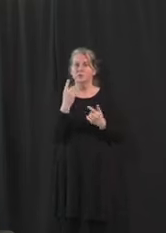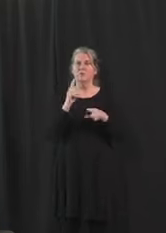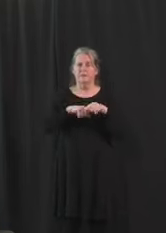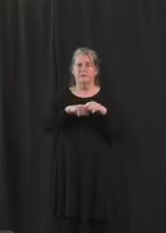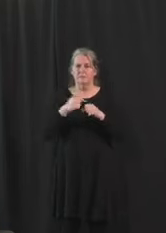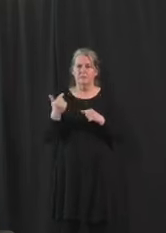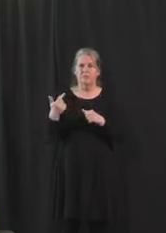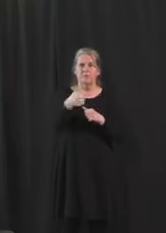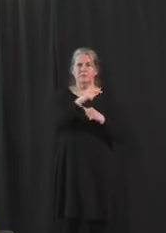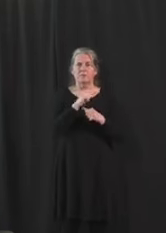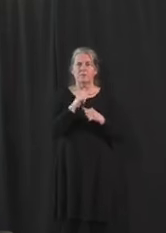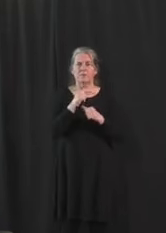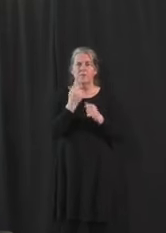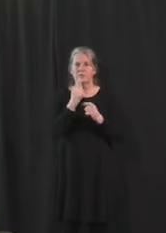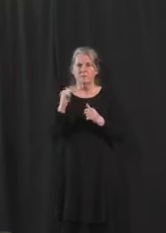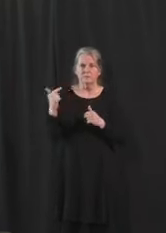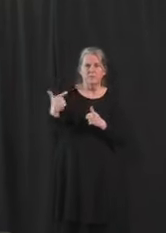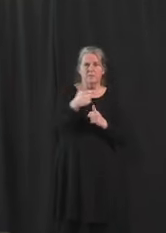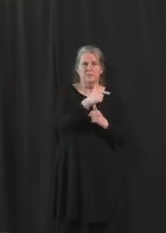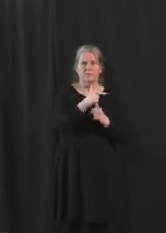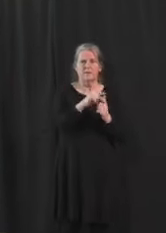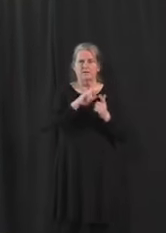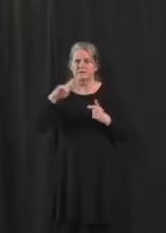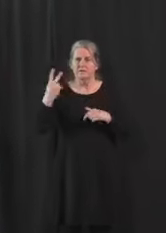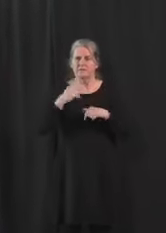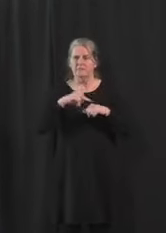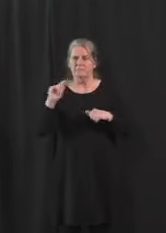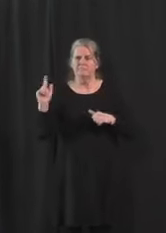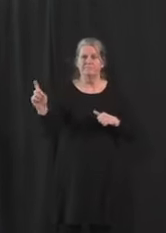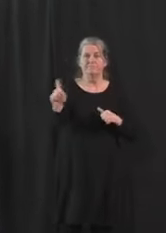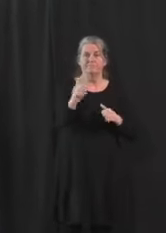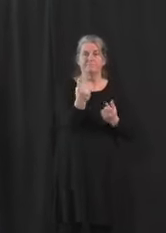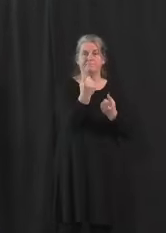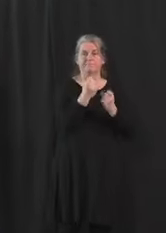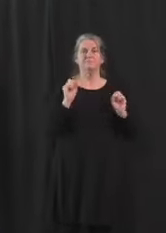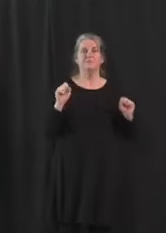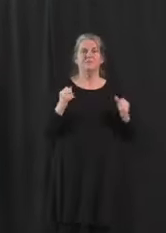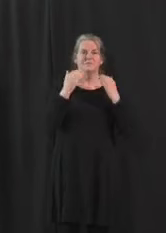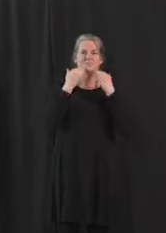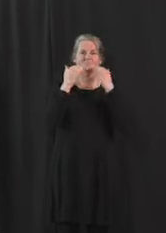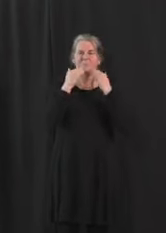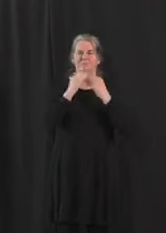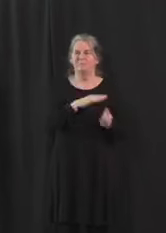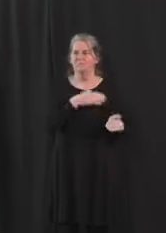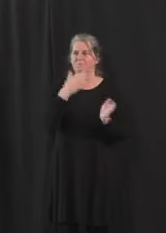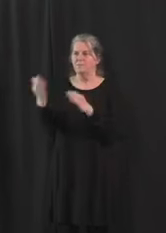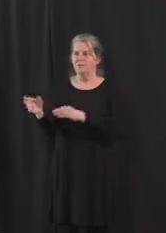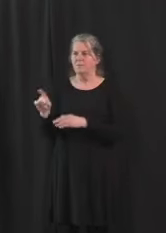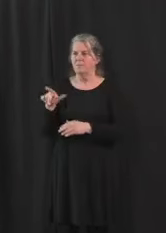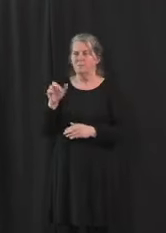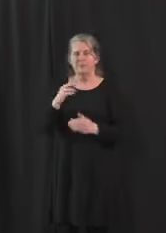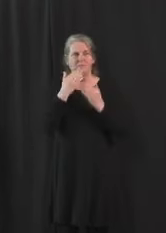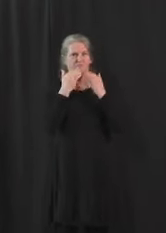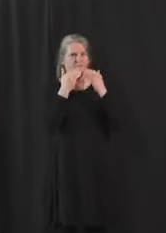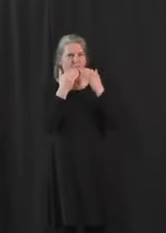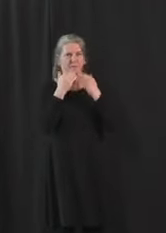QUESTIONS. WE WILL GO THROUGH ONE ROUND AND THEN WE'LL COME BACK AROUND FOR A SECOND. PREMIER. THANKS VERY MUCH, PAT.